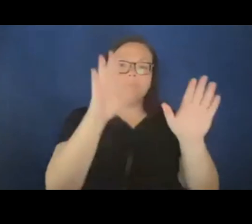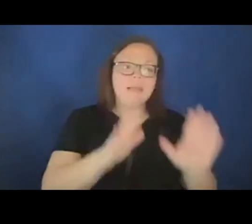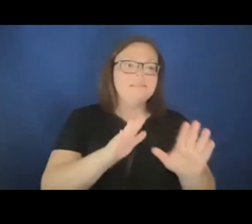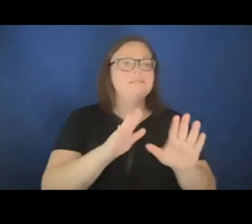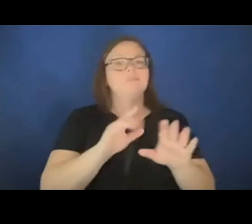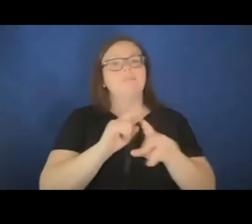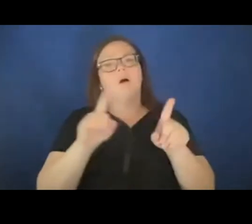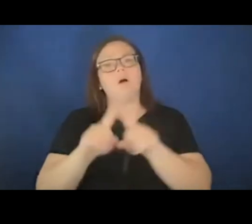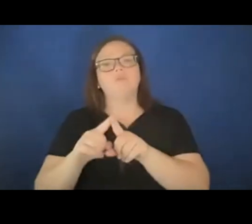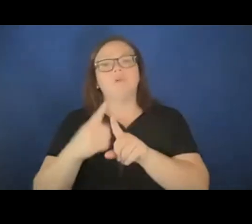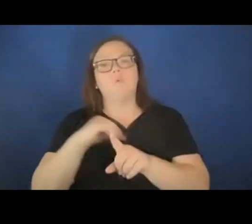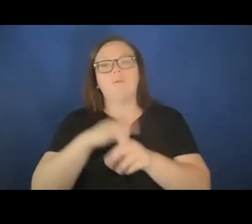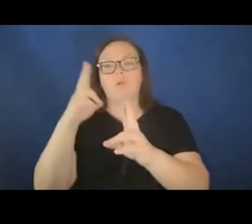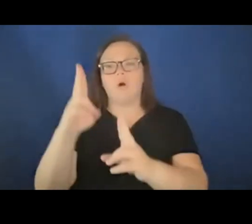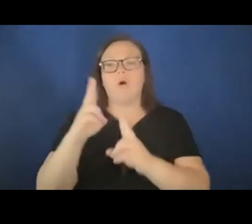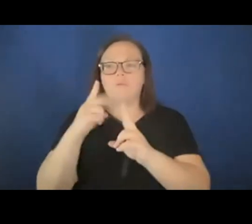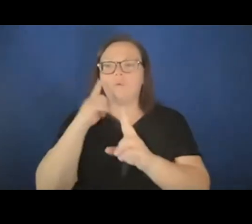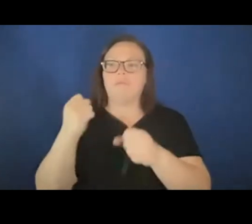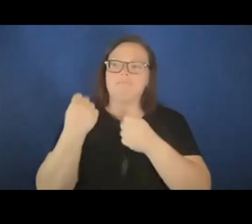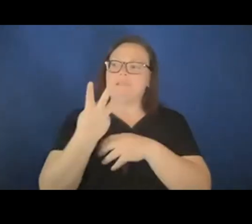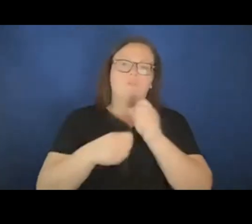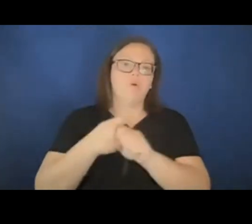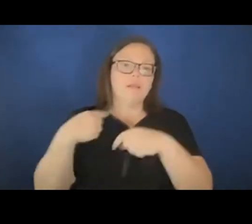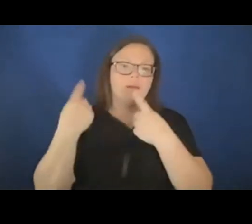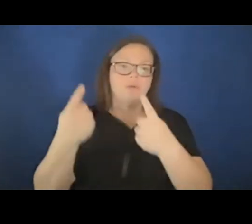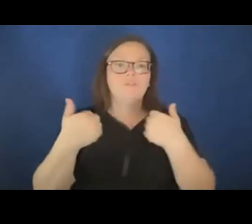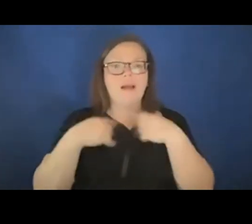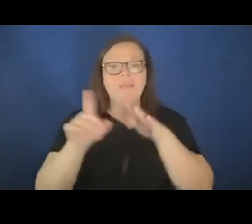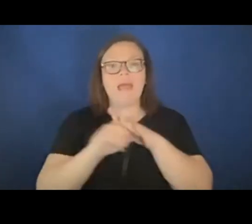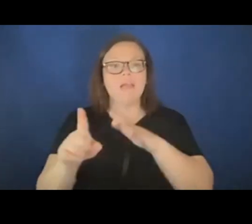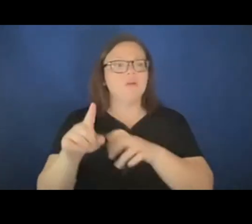We have had the honor for the last several years of hosting the annual Etel Adnan Prize